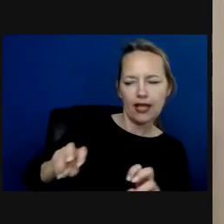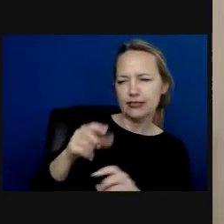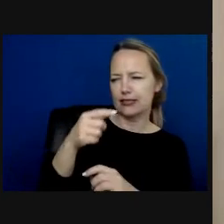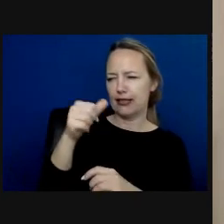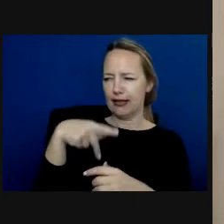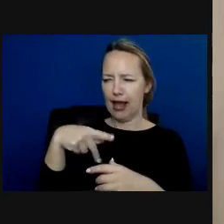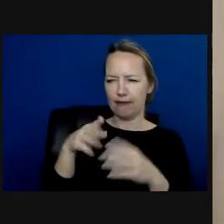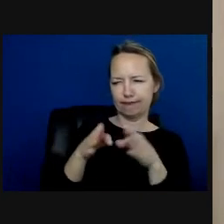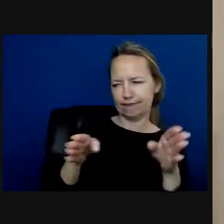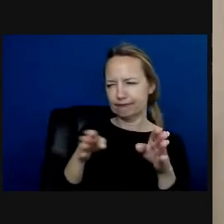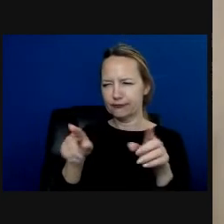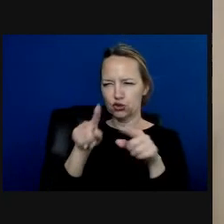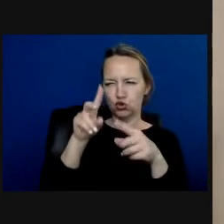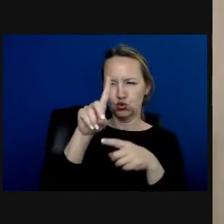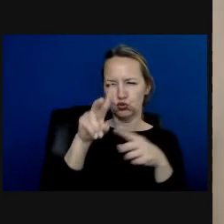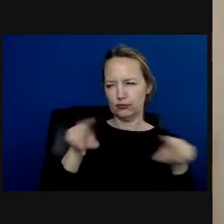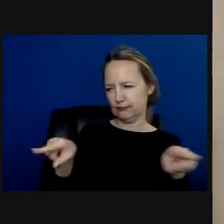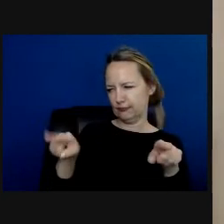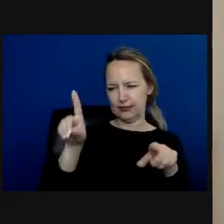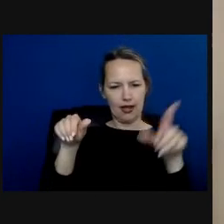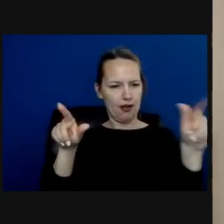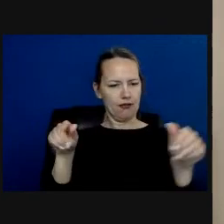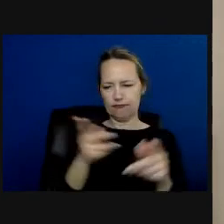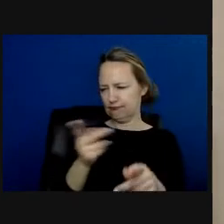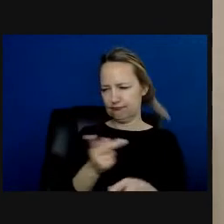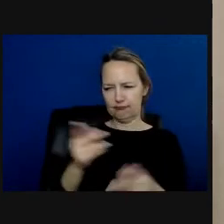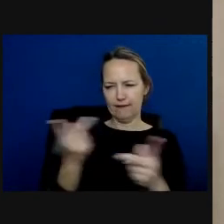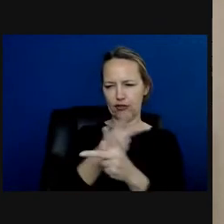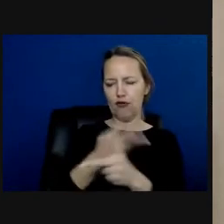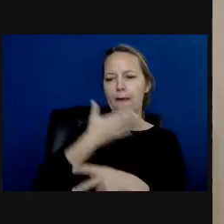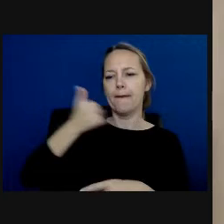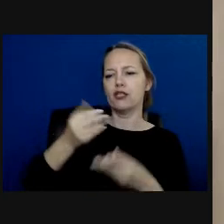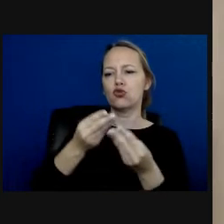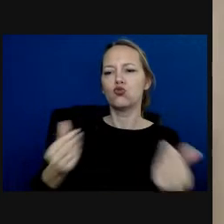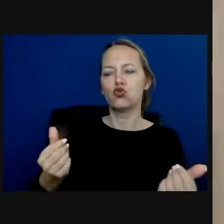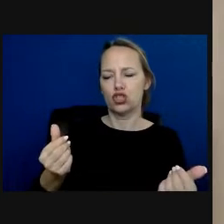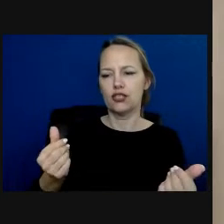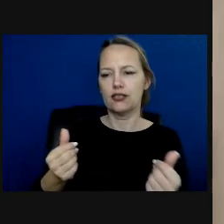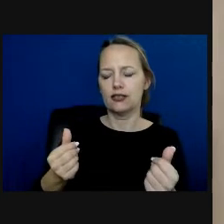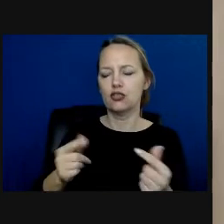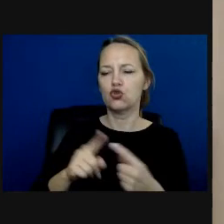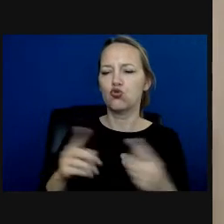of data, and picking the best solution based on the data to help close the gap and solve the problem.